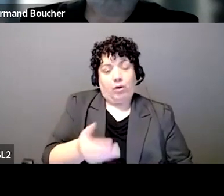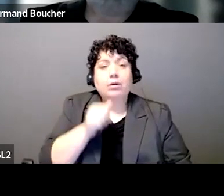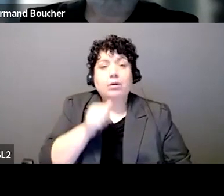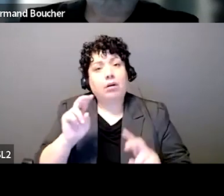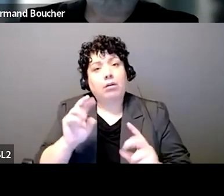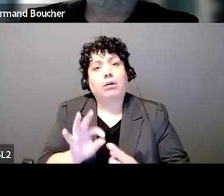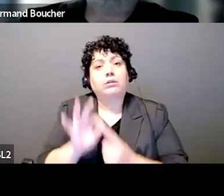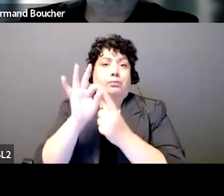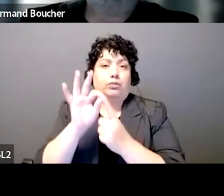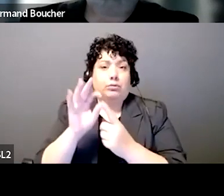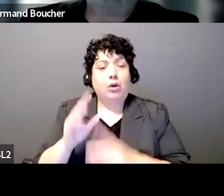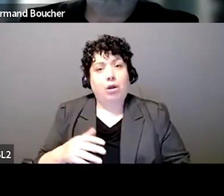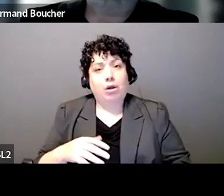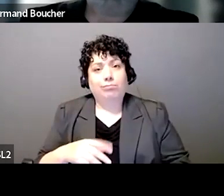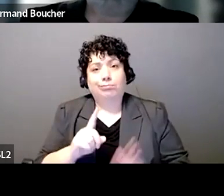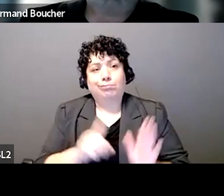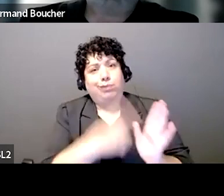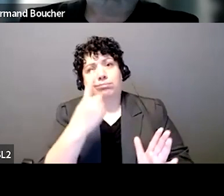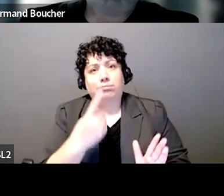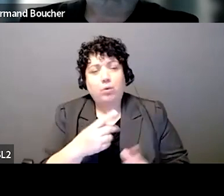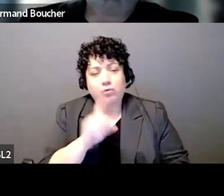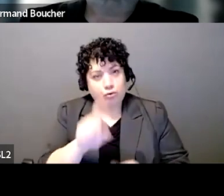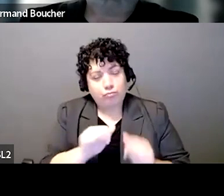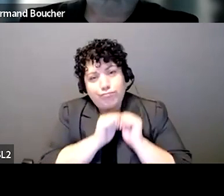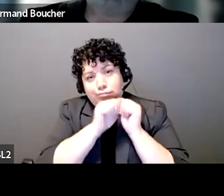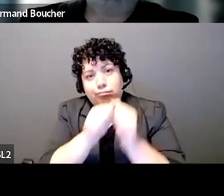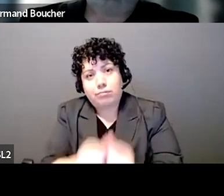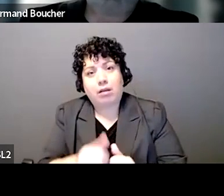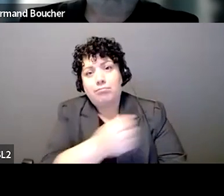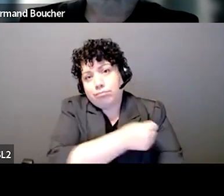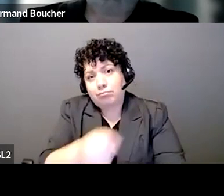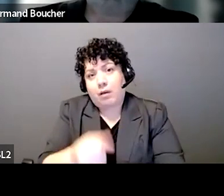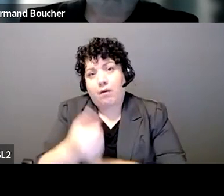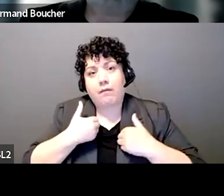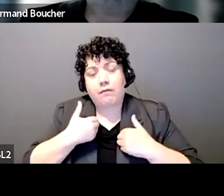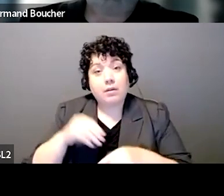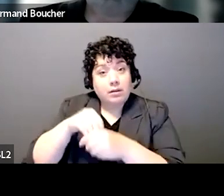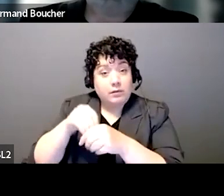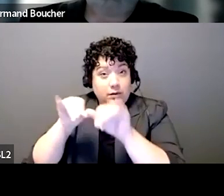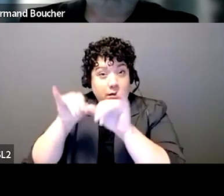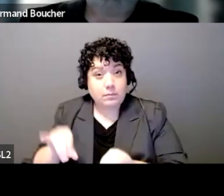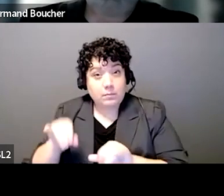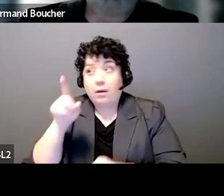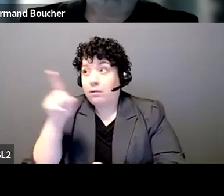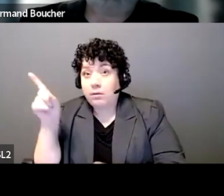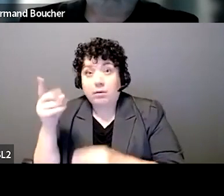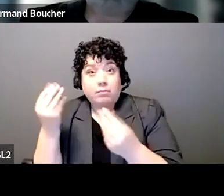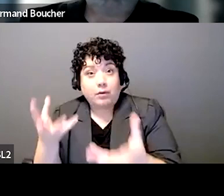all the time and that the systems that are providing supports and services could actually